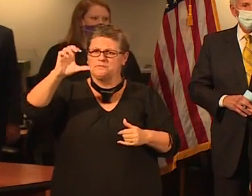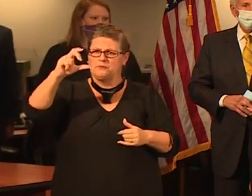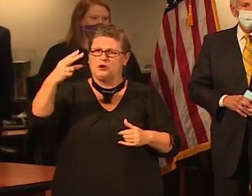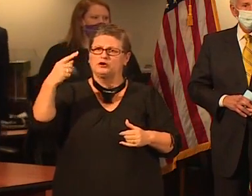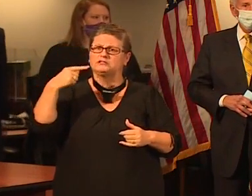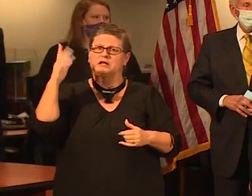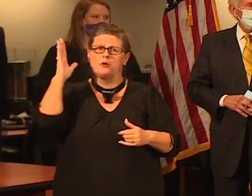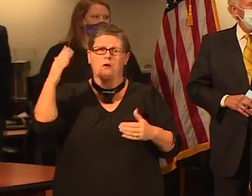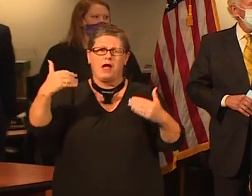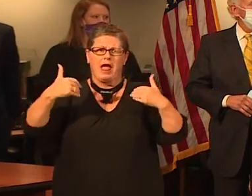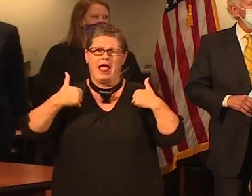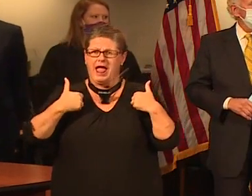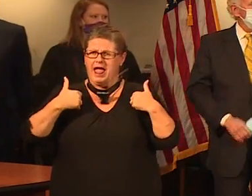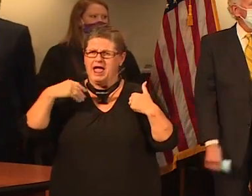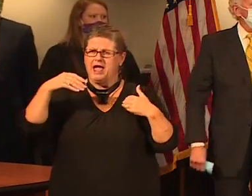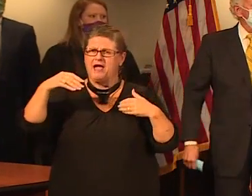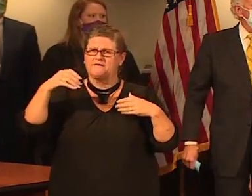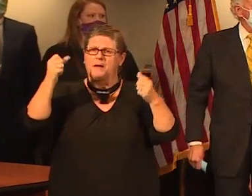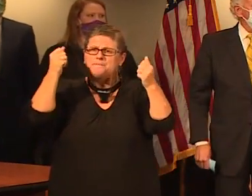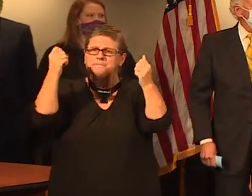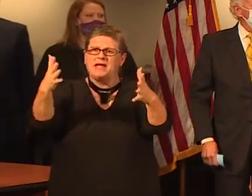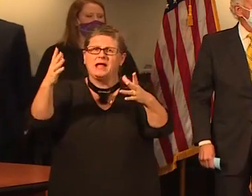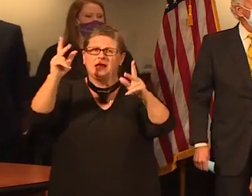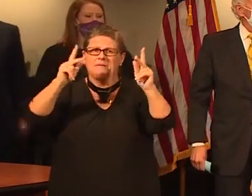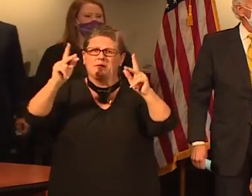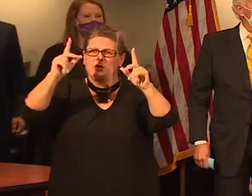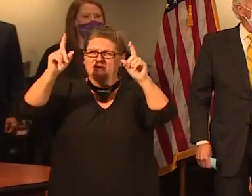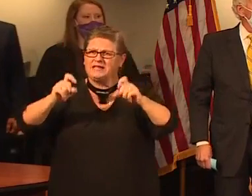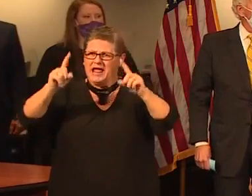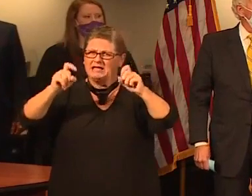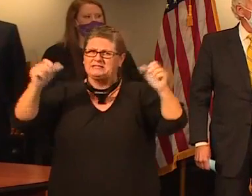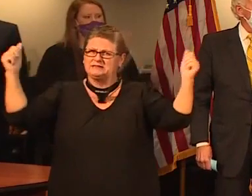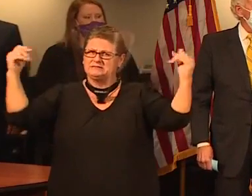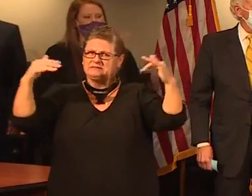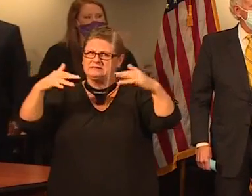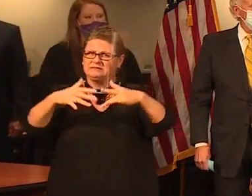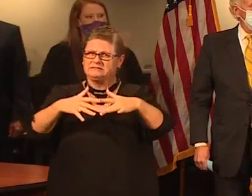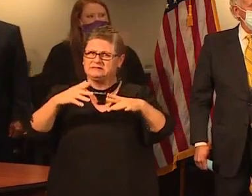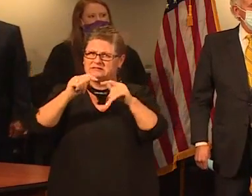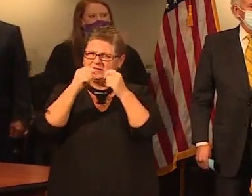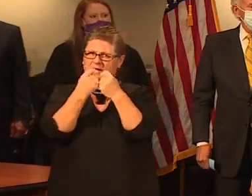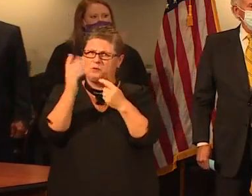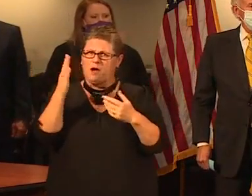TODAY, DR. BIRX SAID THERE WOULD BE SURGE TESTING TEAM COMING TO SOUTH CAROLINA.